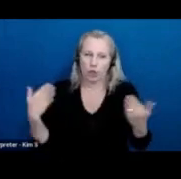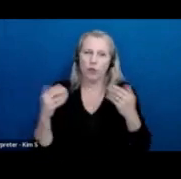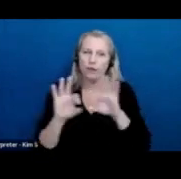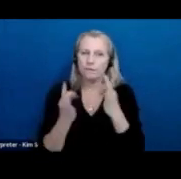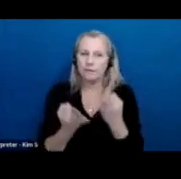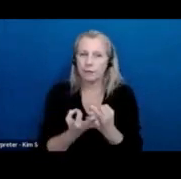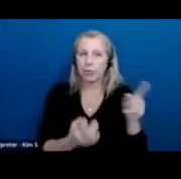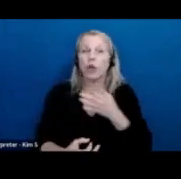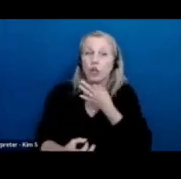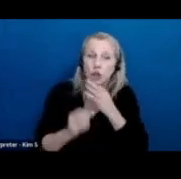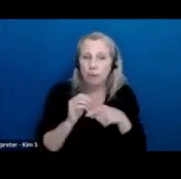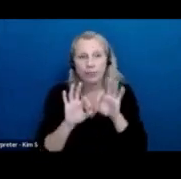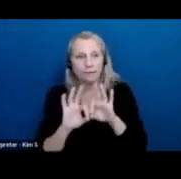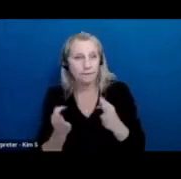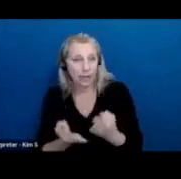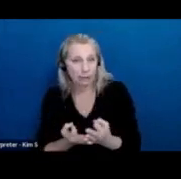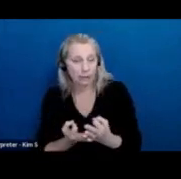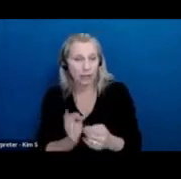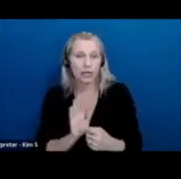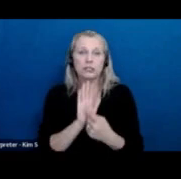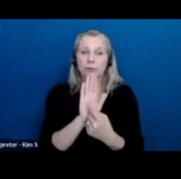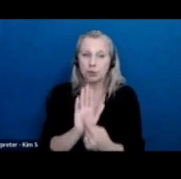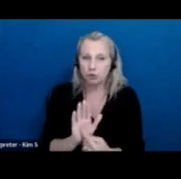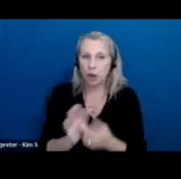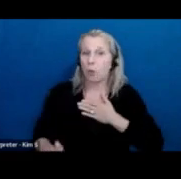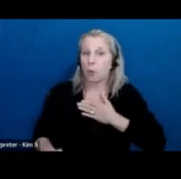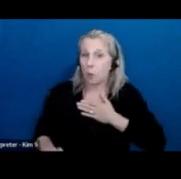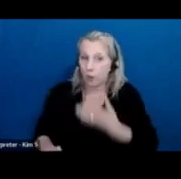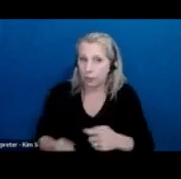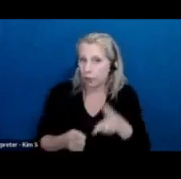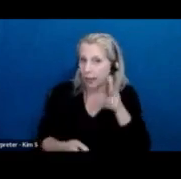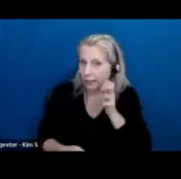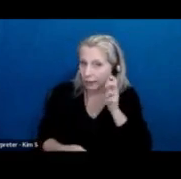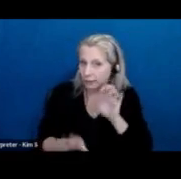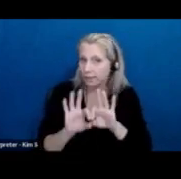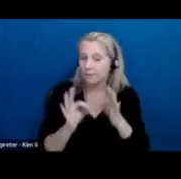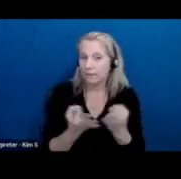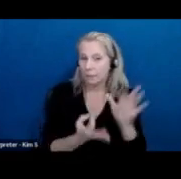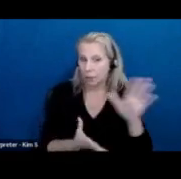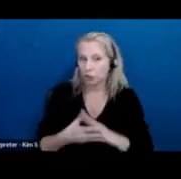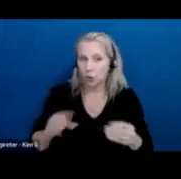about the family and demonstrate a willingness to listen to the family's story, which is